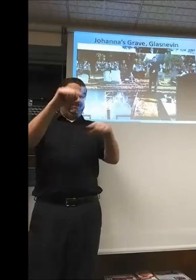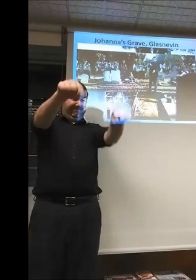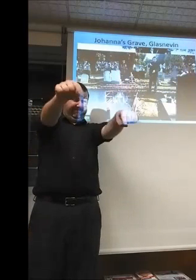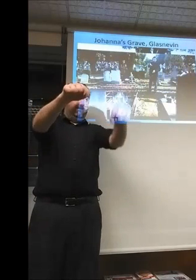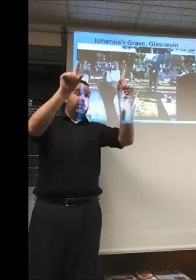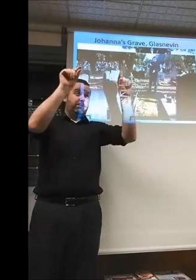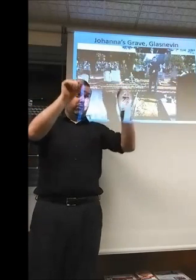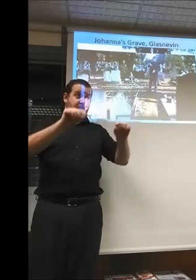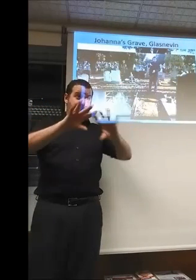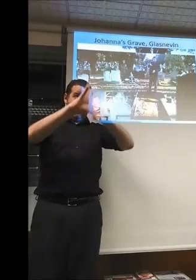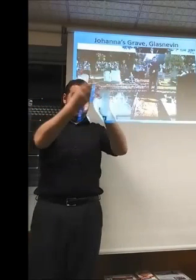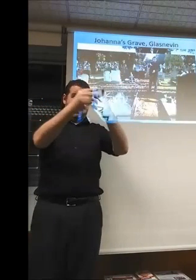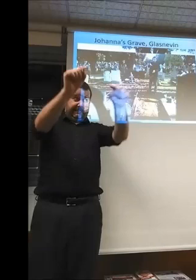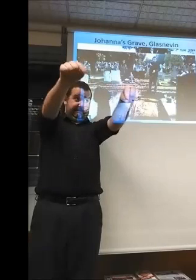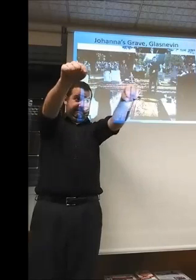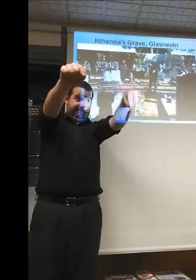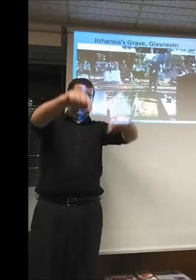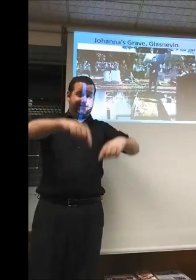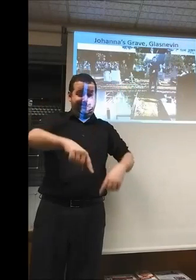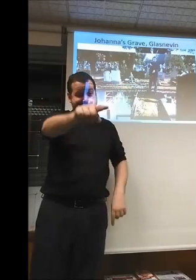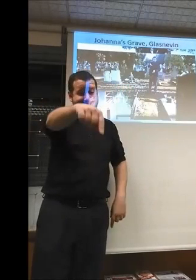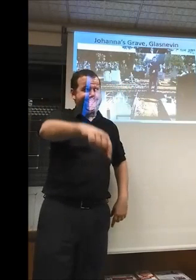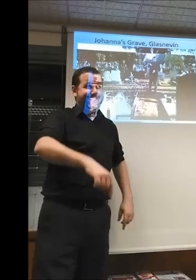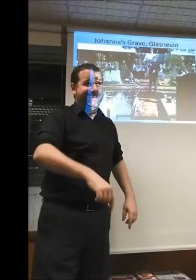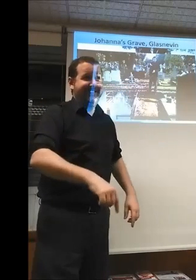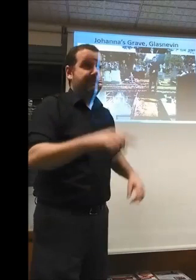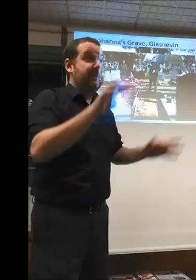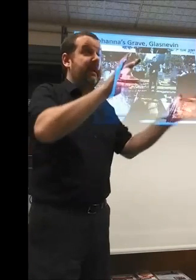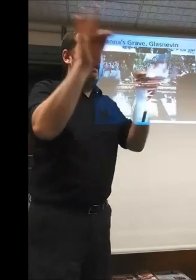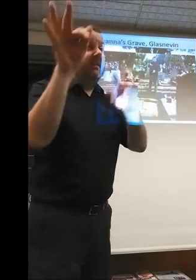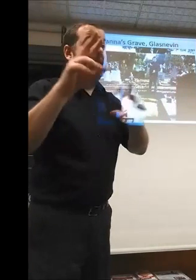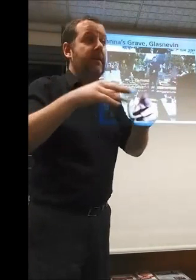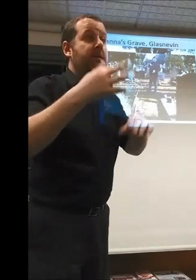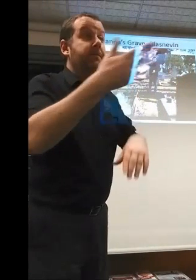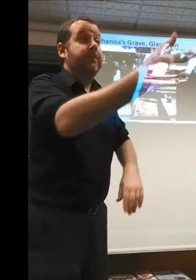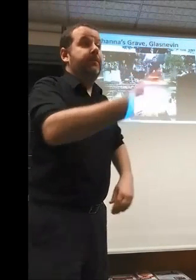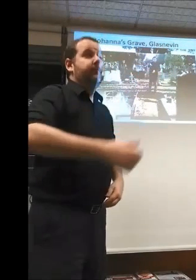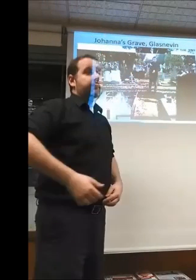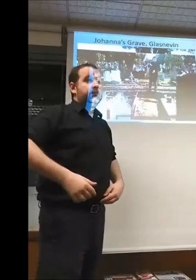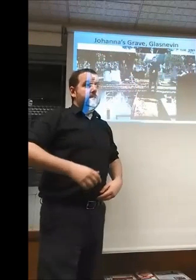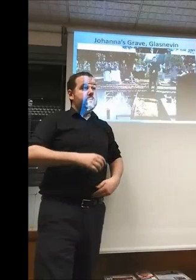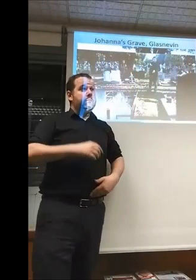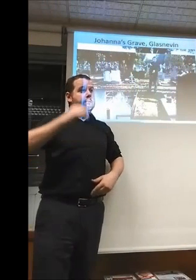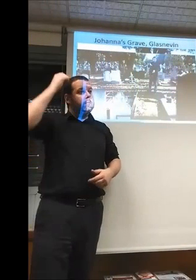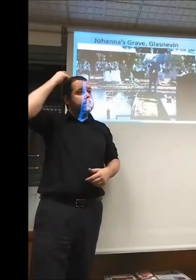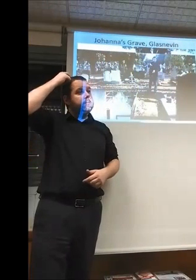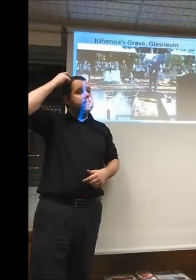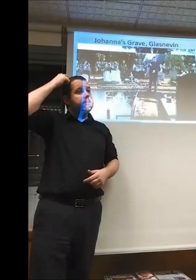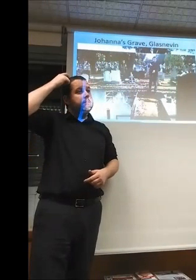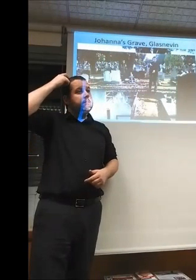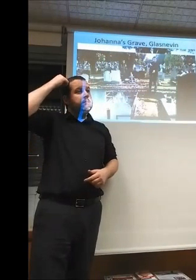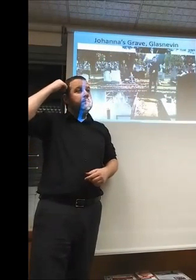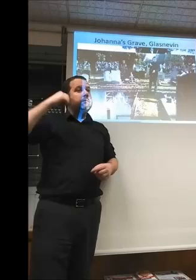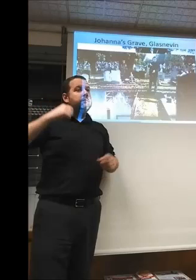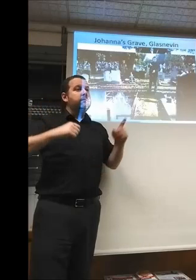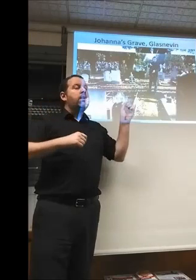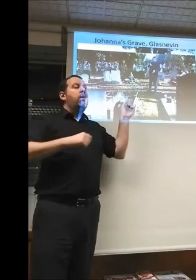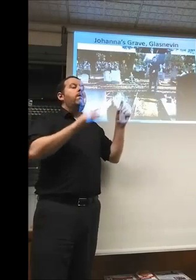photographs of James, standing in the same position with both his hands visible.